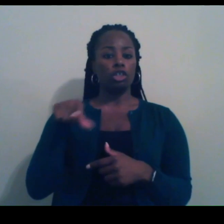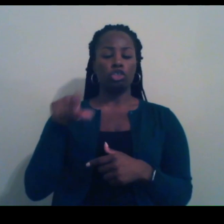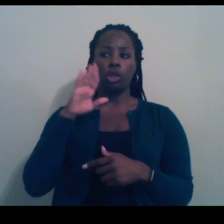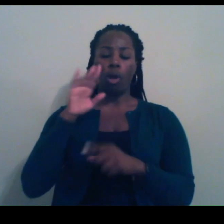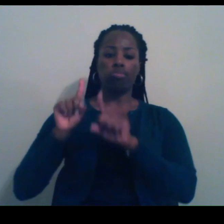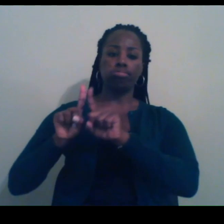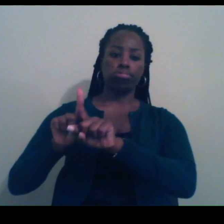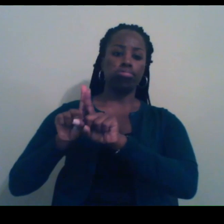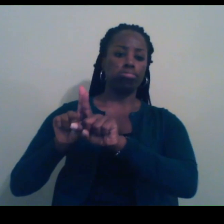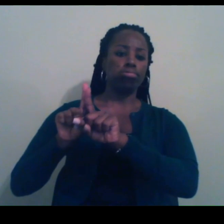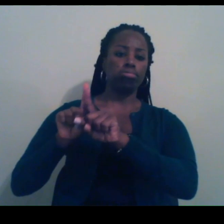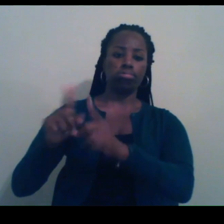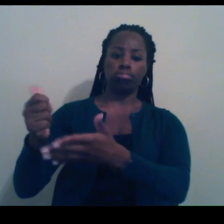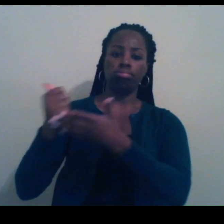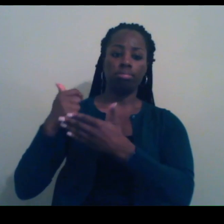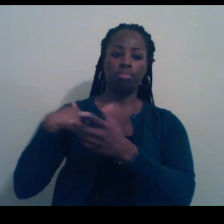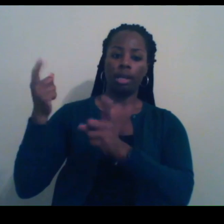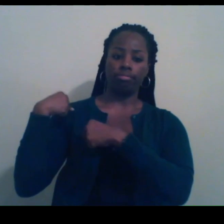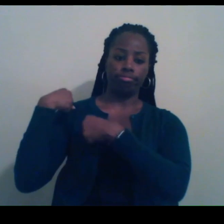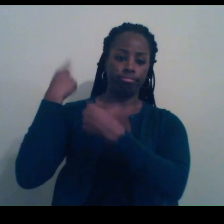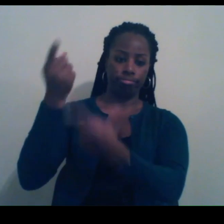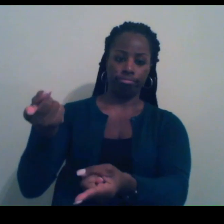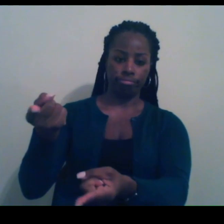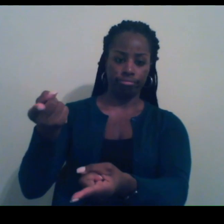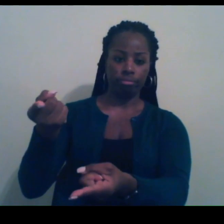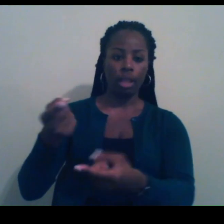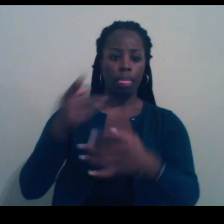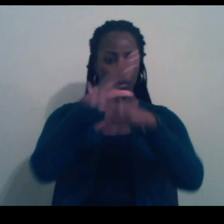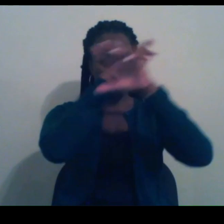effort as the president has tasked me to lead the White House response to the